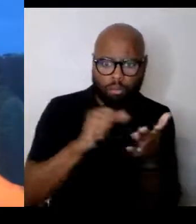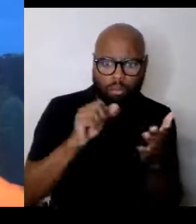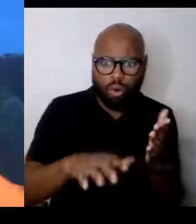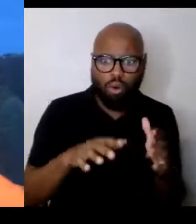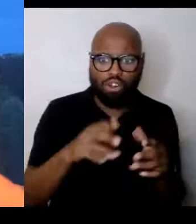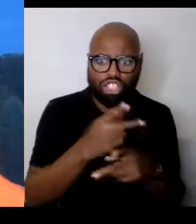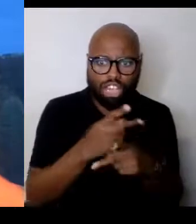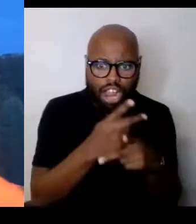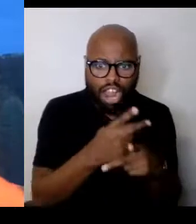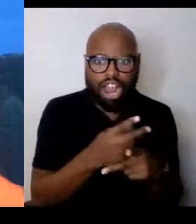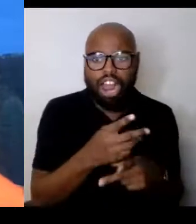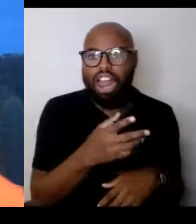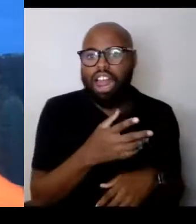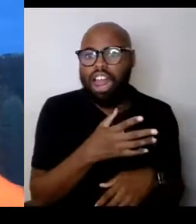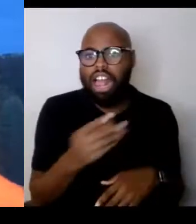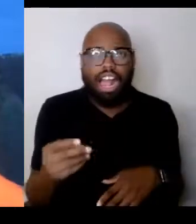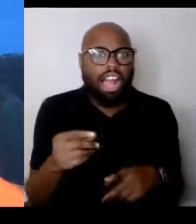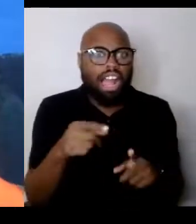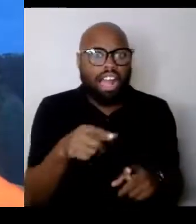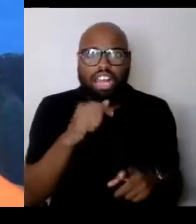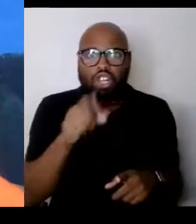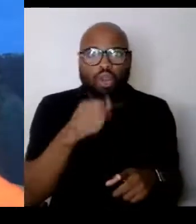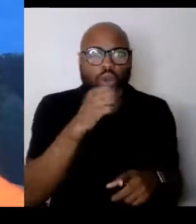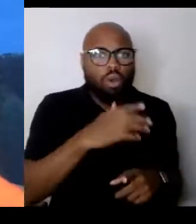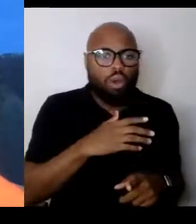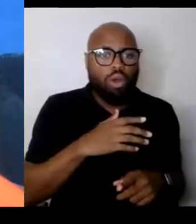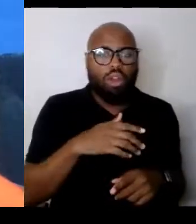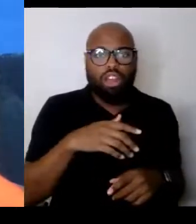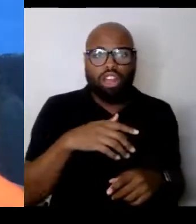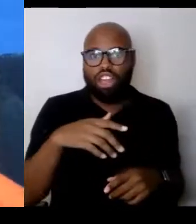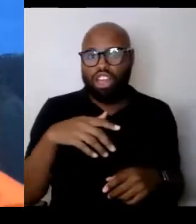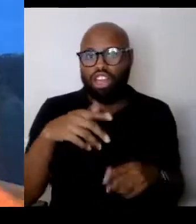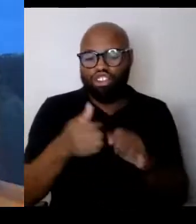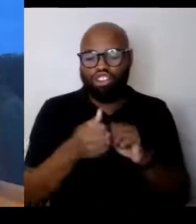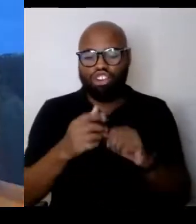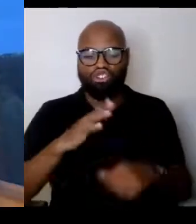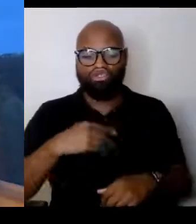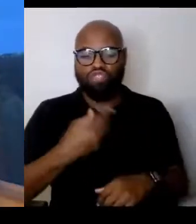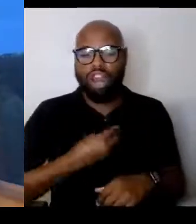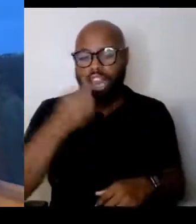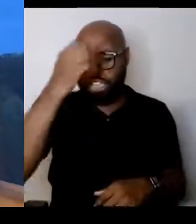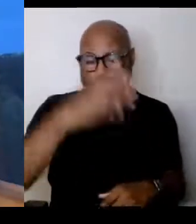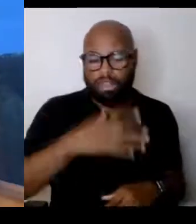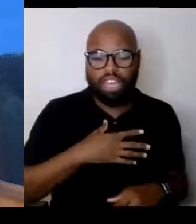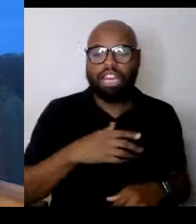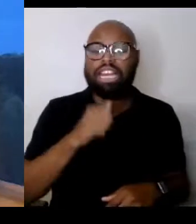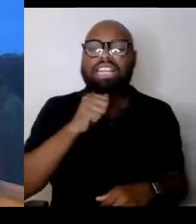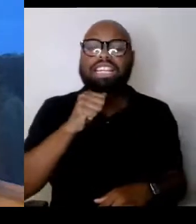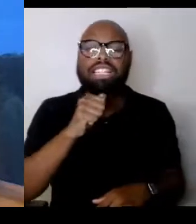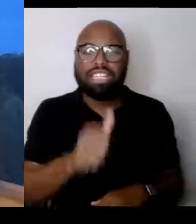Gender expensive, trans men, non-binary folks, just continue to add on how this